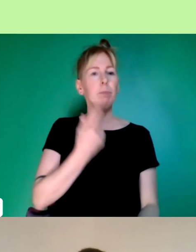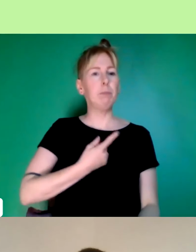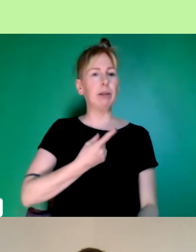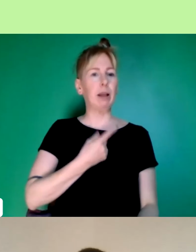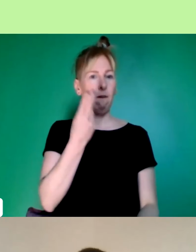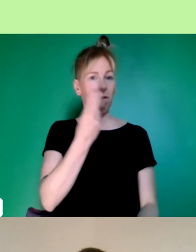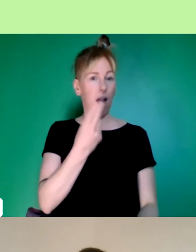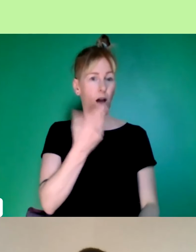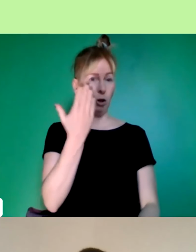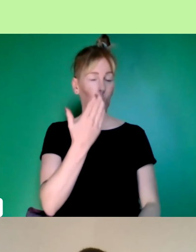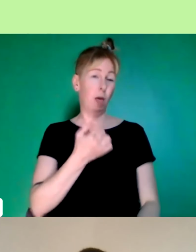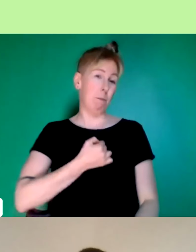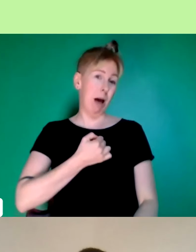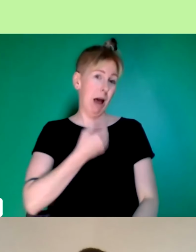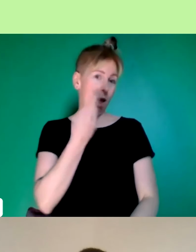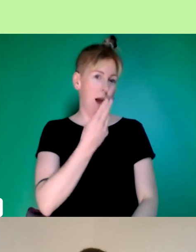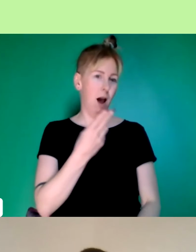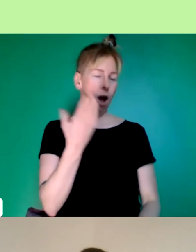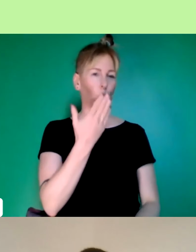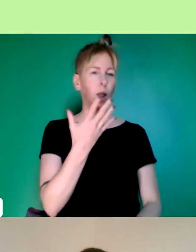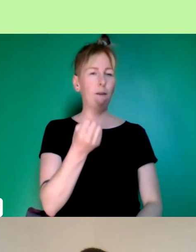art school, there was this kind of, like, idea of like,